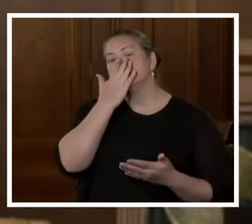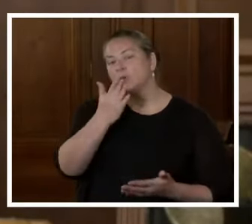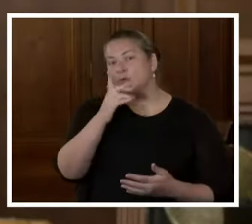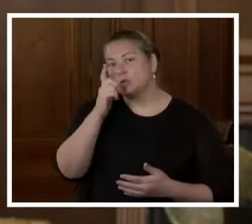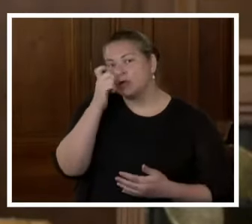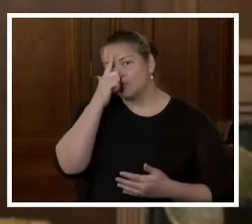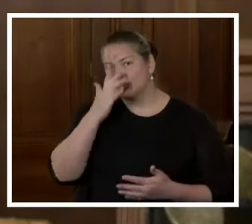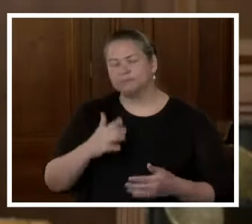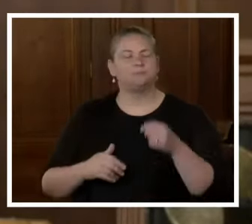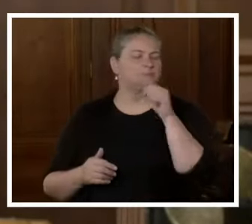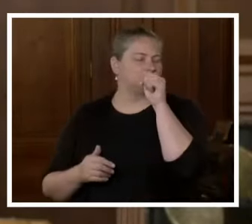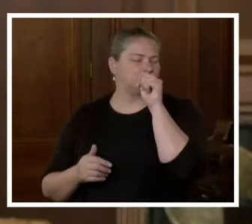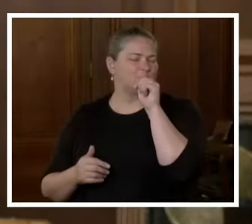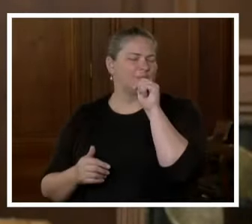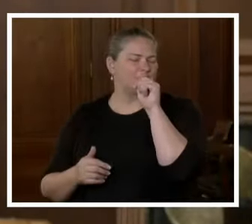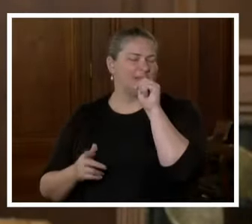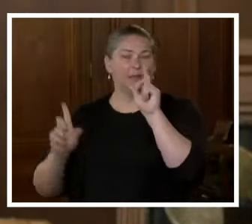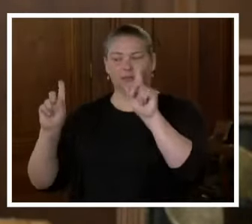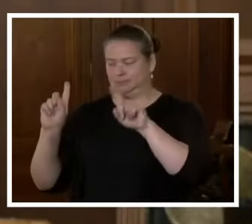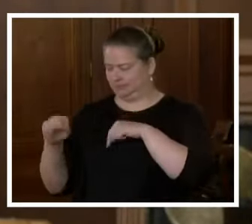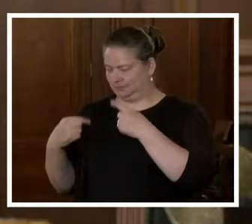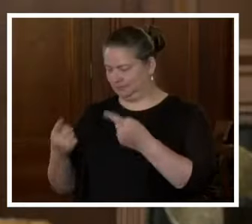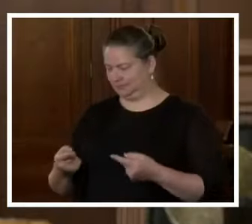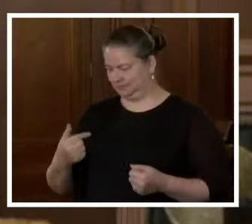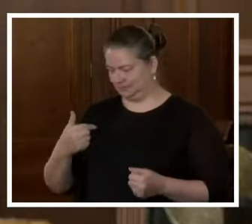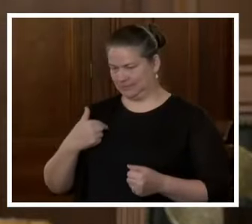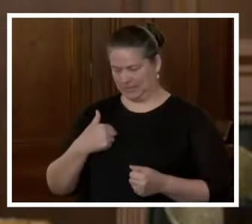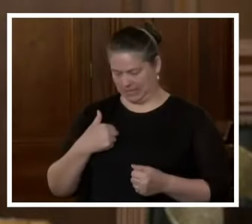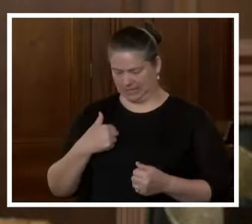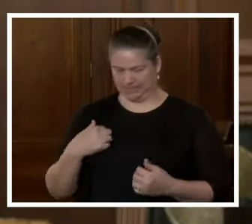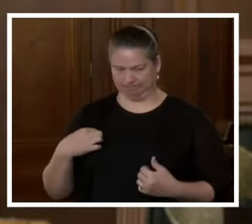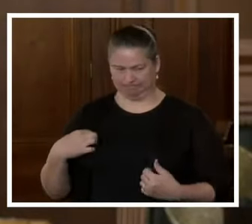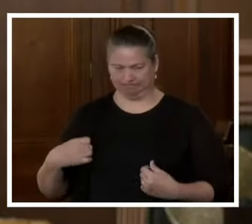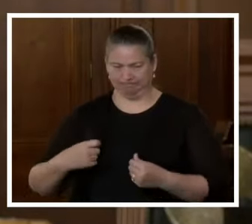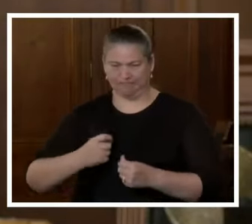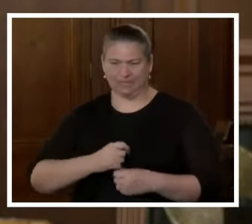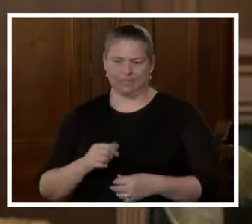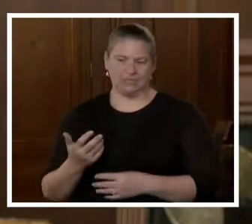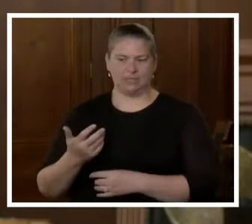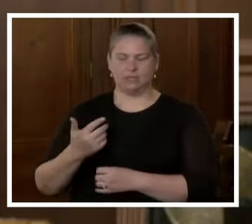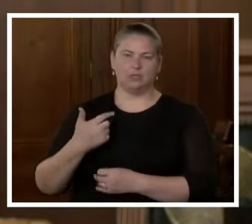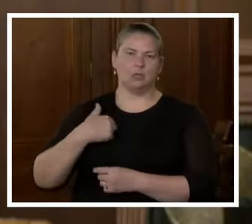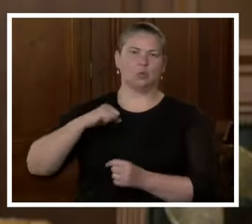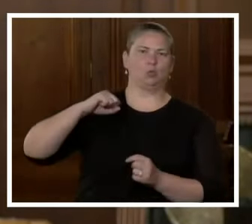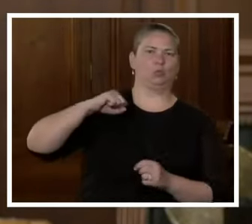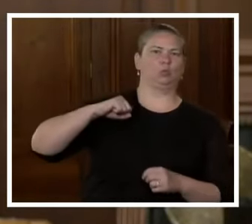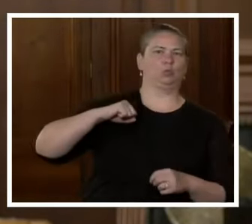BETWEEN 0 TO 2 OR A LITTLE OVER 2 PERCENT GIVEN THE DAY OR WHERE WE GO, SOMETIMES MORE IN